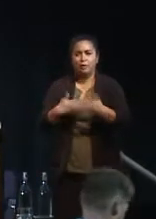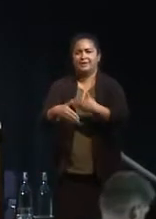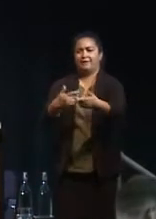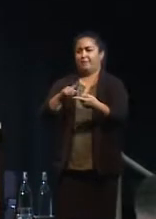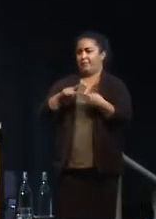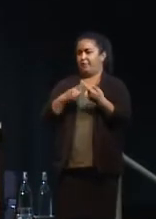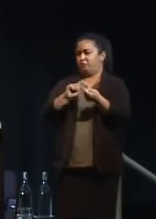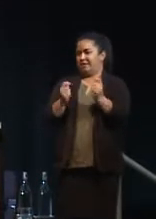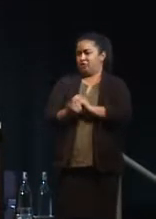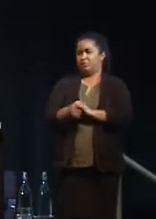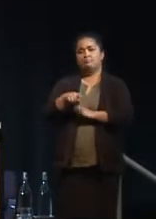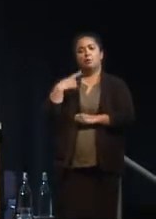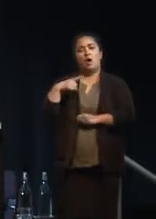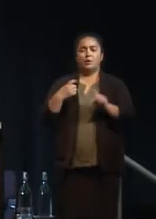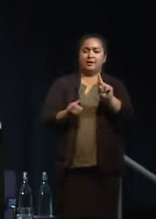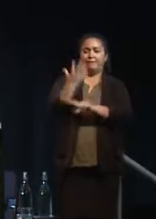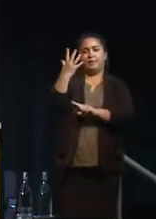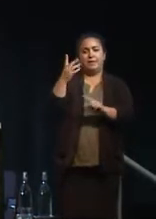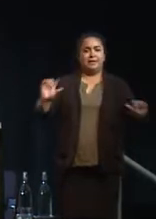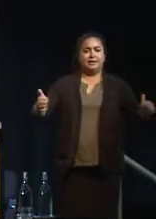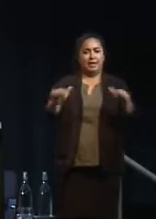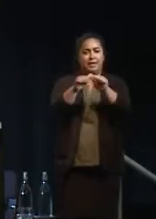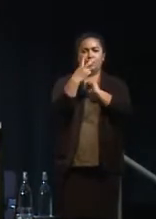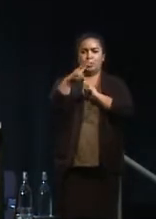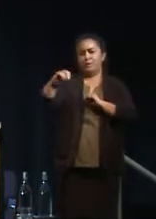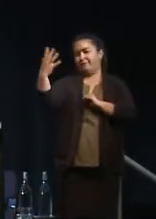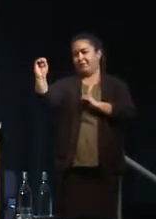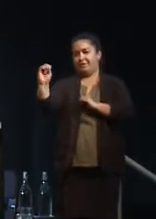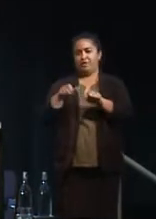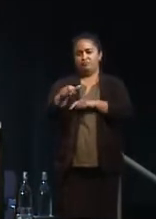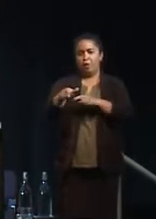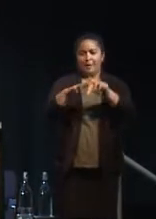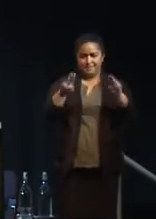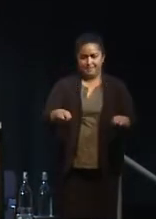is why we have developed the Taranaki 2050 Roadmap, to ensure we keep Taranaki a great